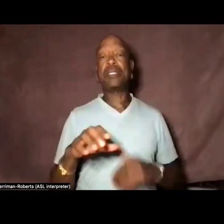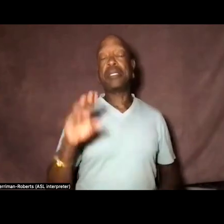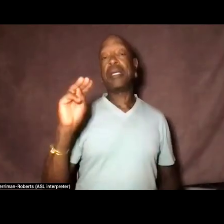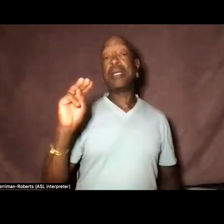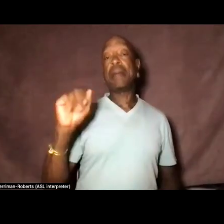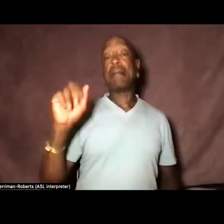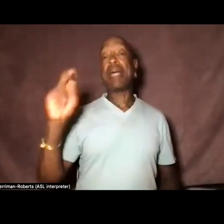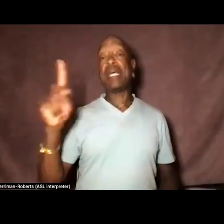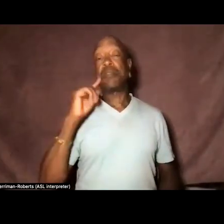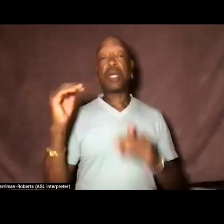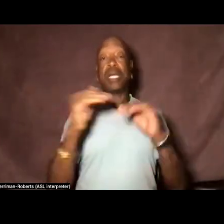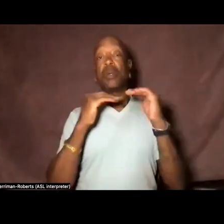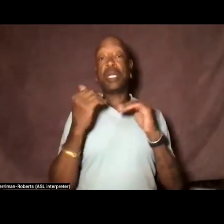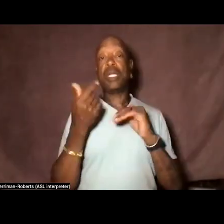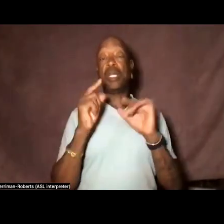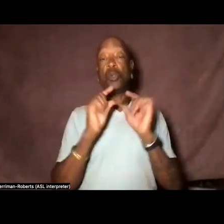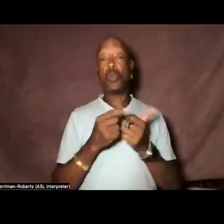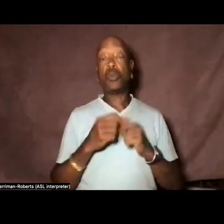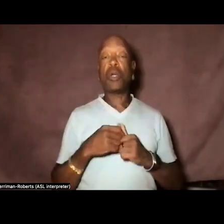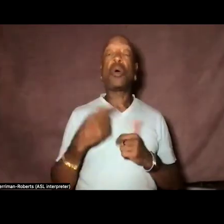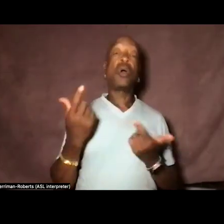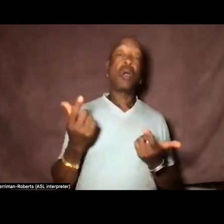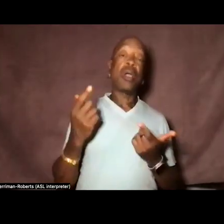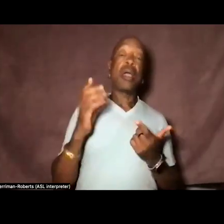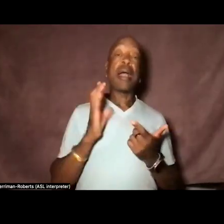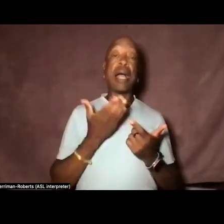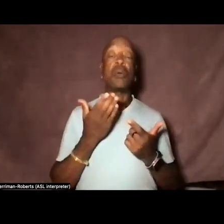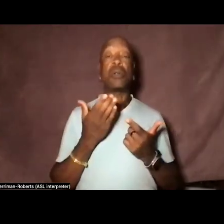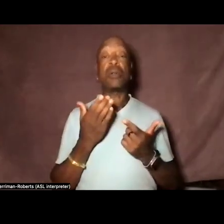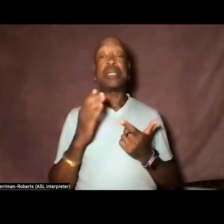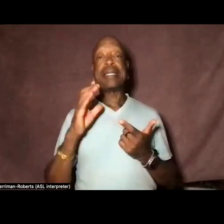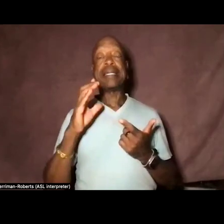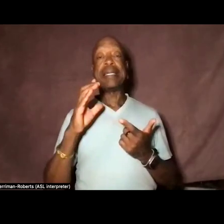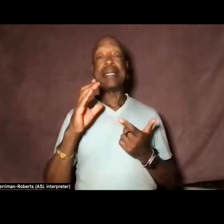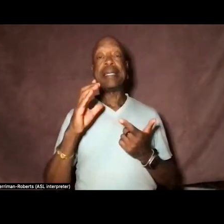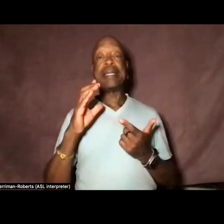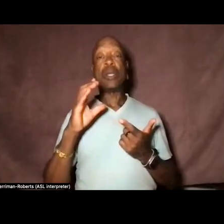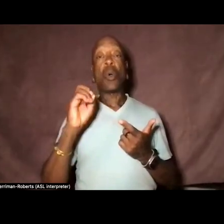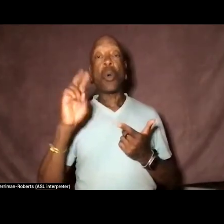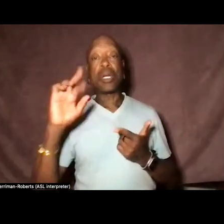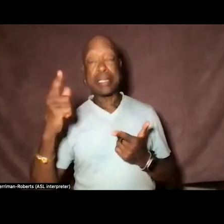out our website follow SDA on social media or reach out to Liza or Allegra to learn more about